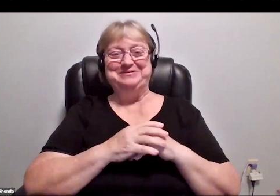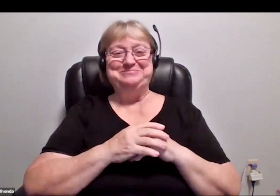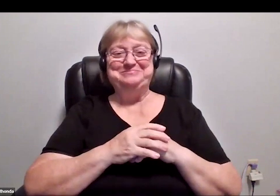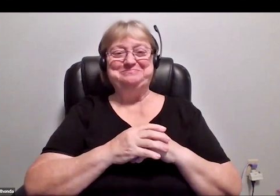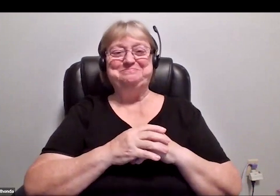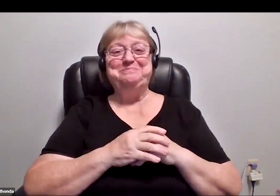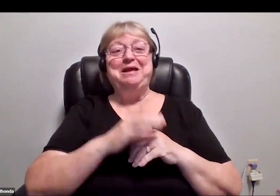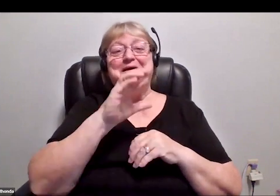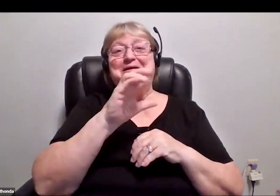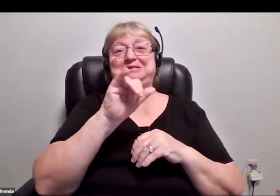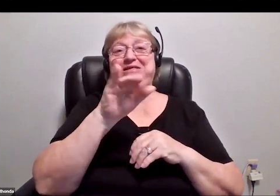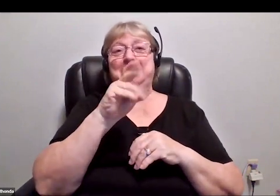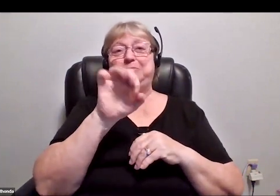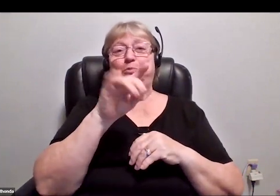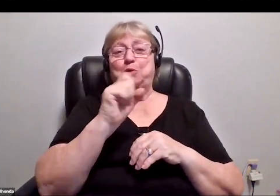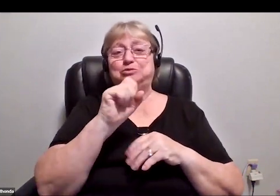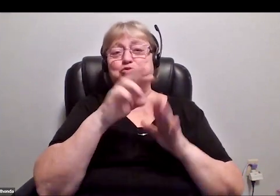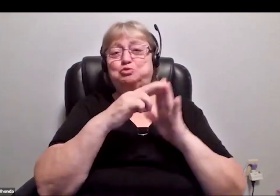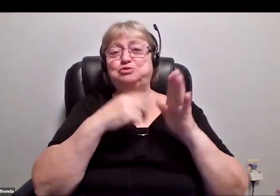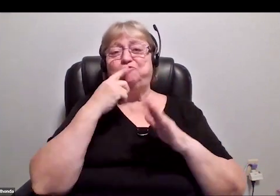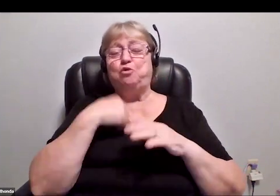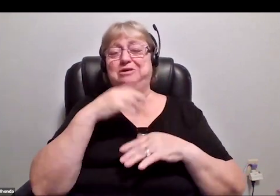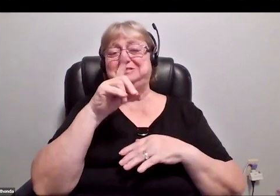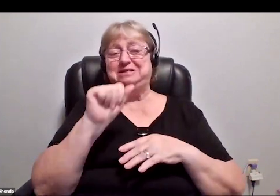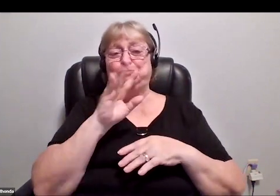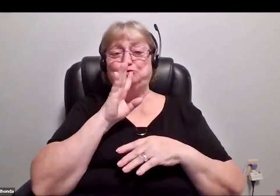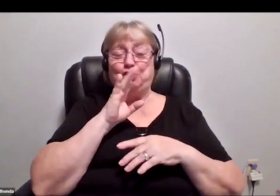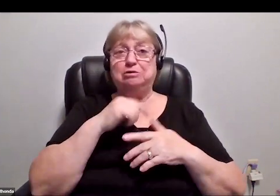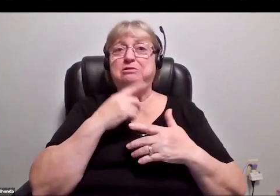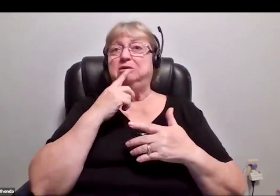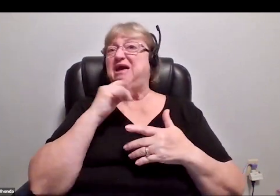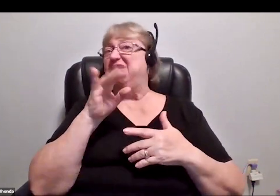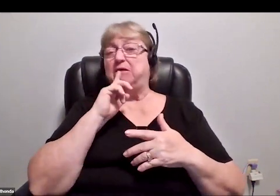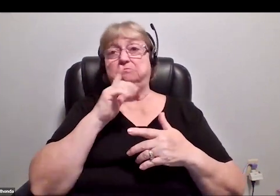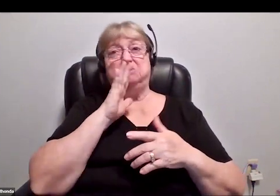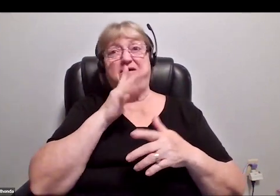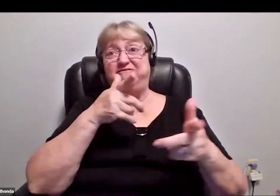Feel free to make your body and mind comfortable. Interrupt if we're going too fast. You have the chat feature,